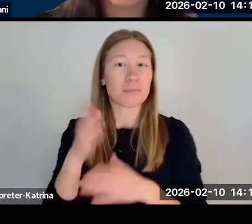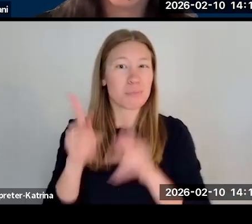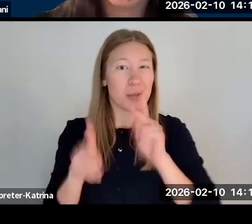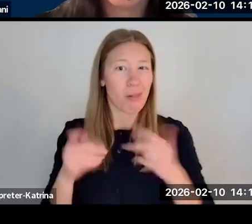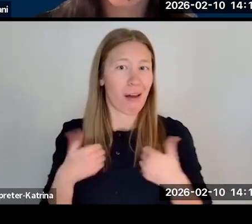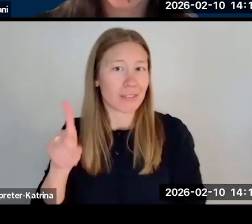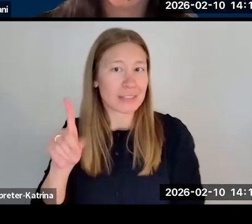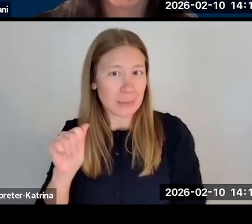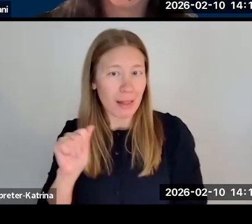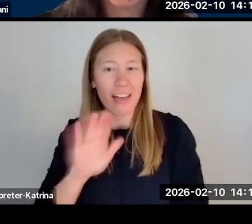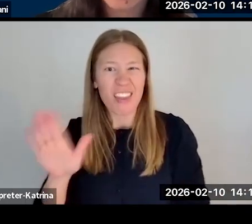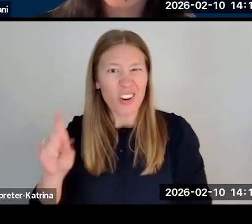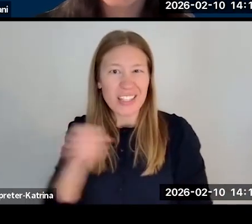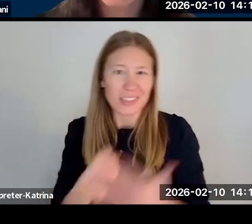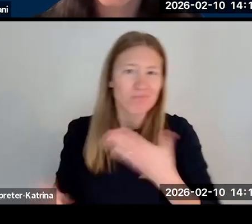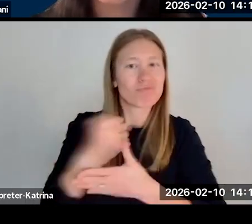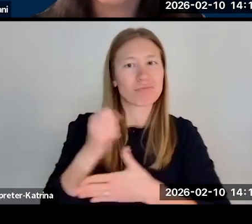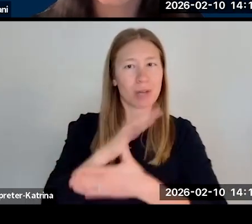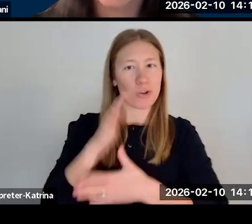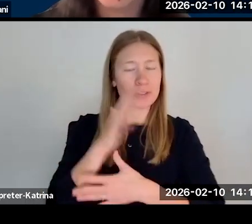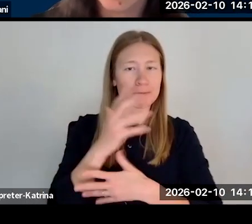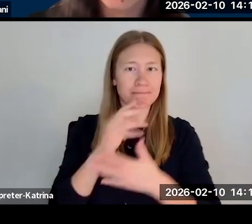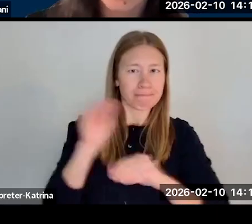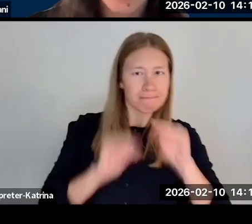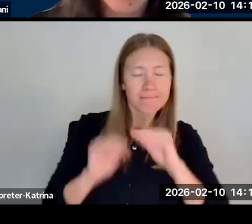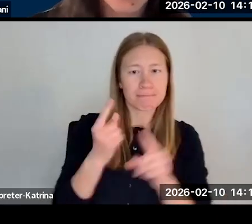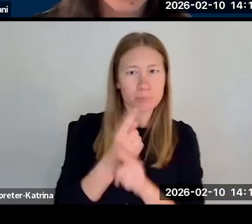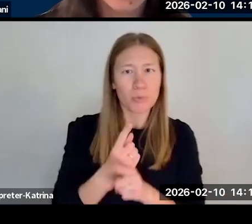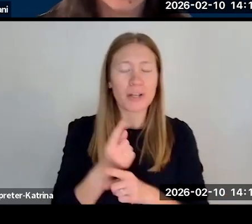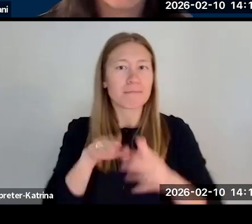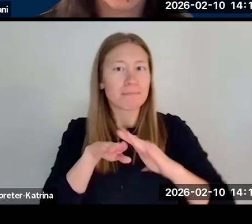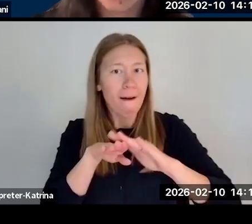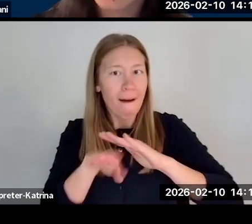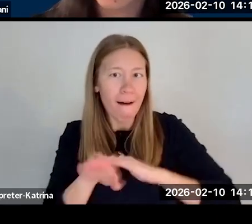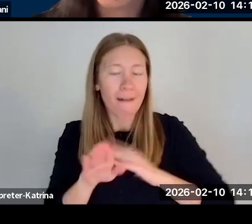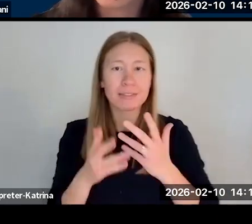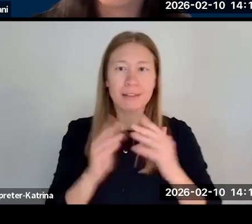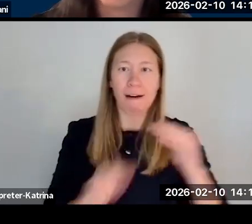with disabilities are prioritized, ensuring equitable opportunities for all members